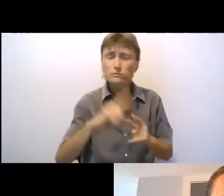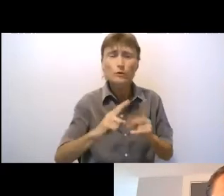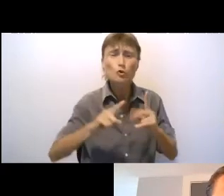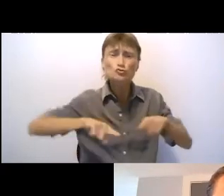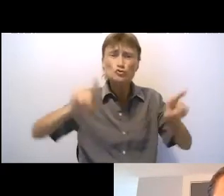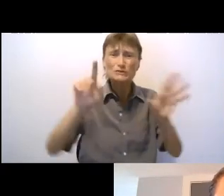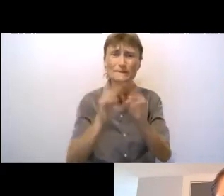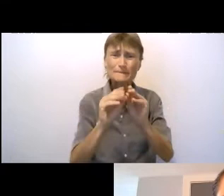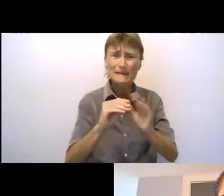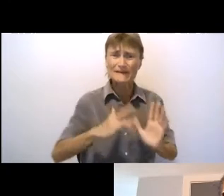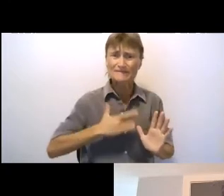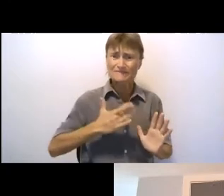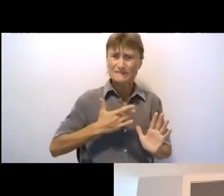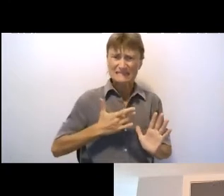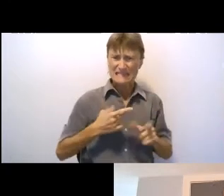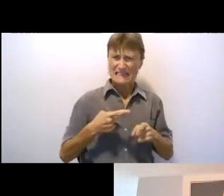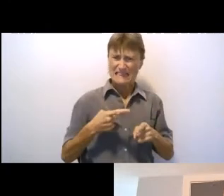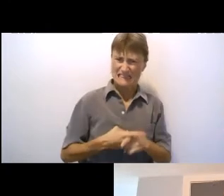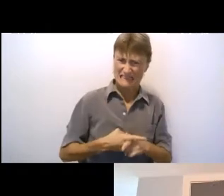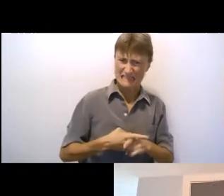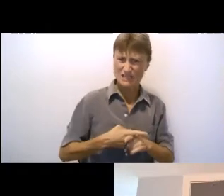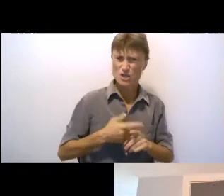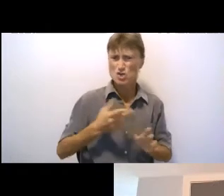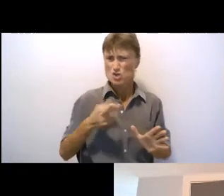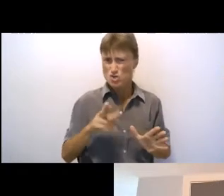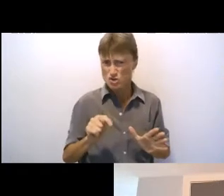please feel free to reach out to me. I'm just going to share a little bit of information